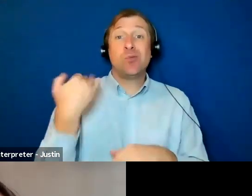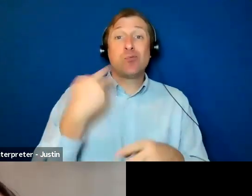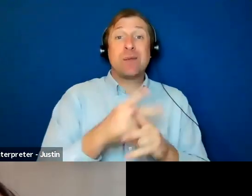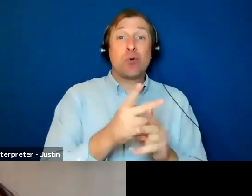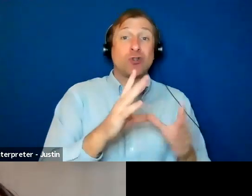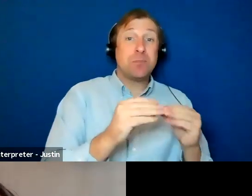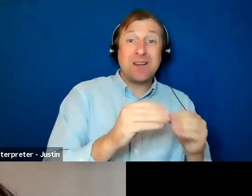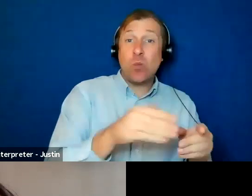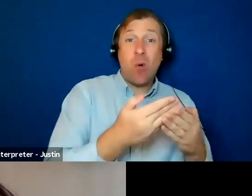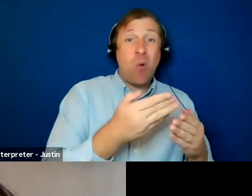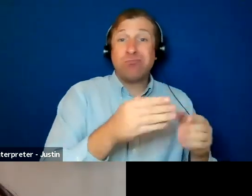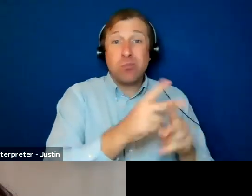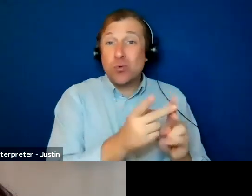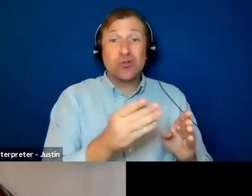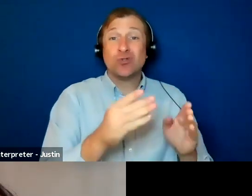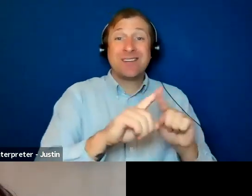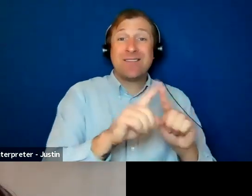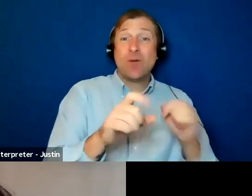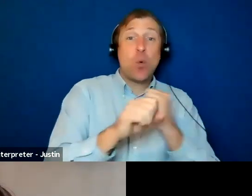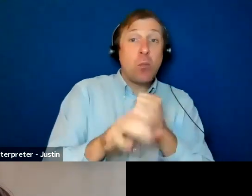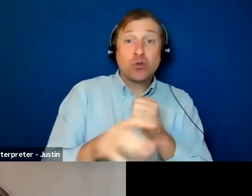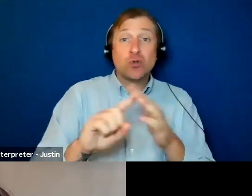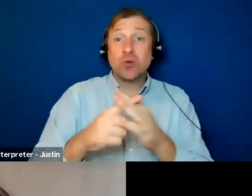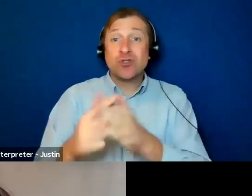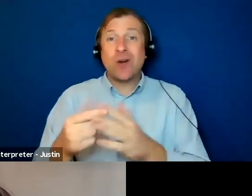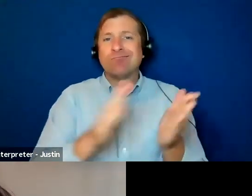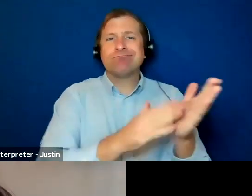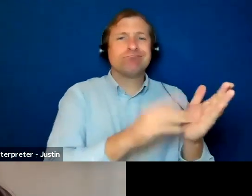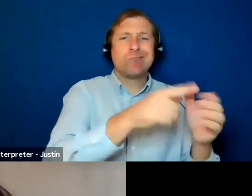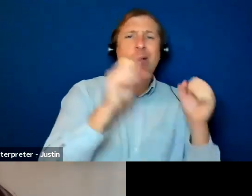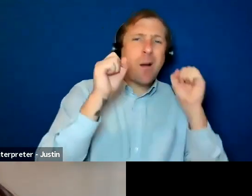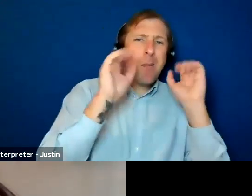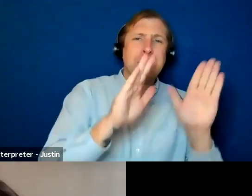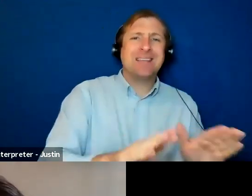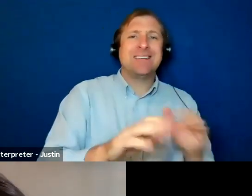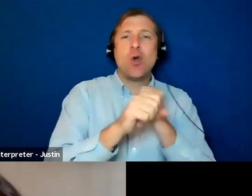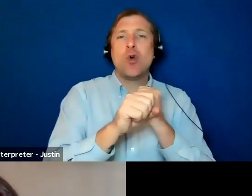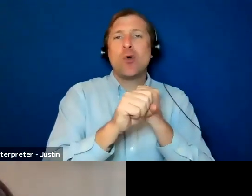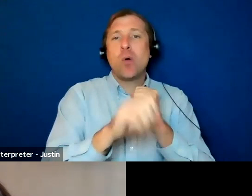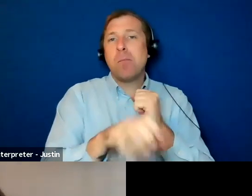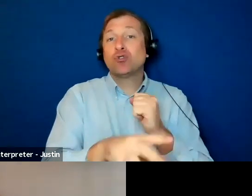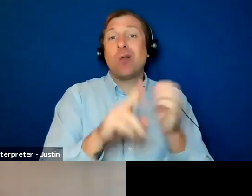on every single commercial that's being restarted and huge kudos to our amazing commercials contracts team who are carrying that out,